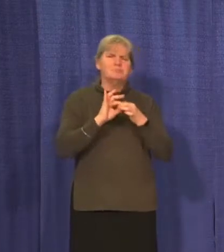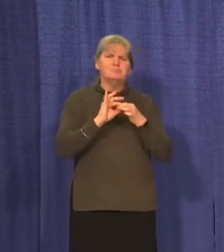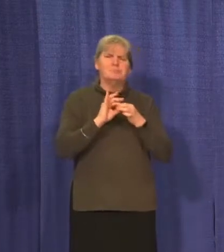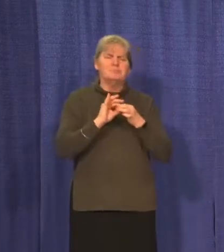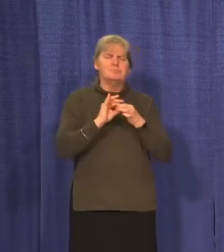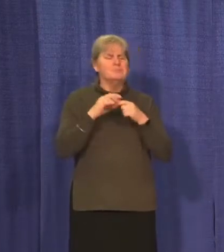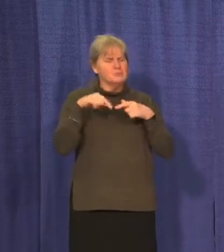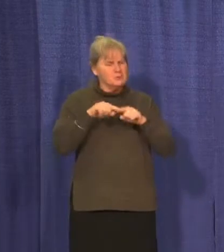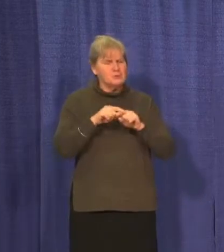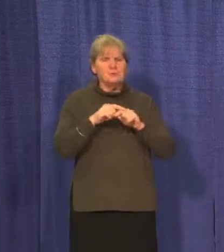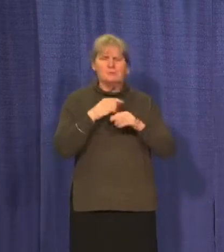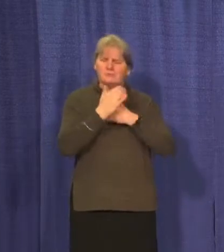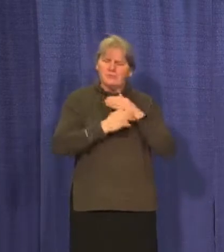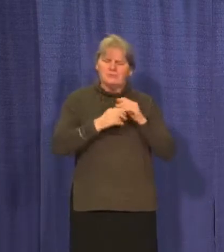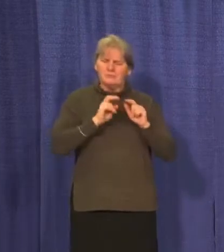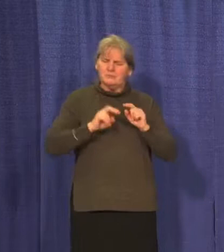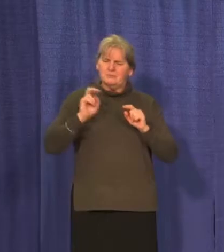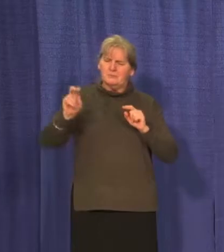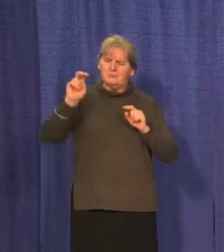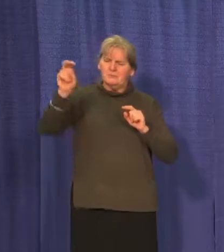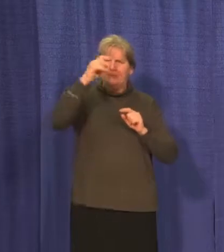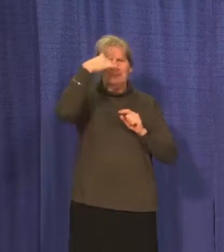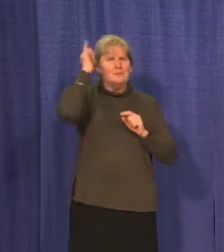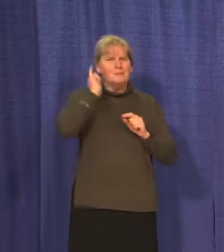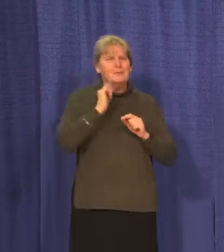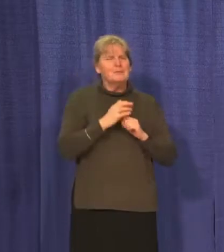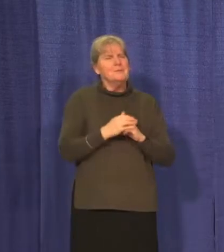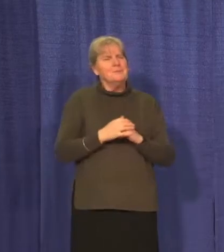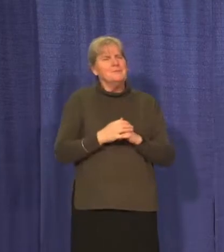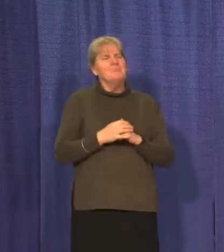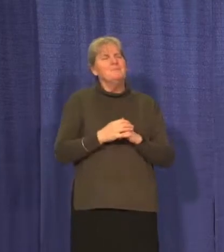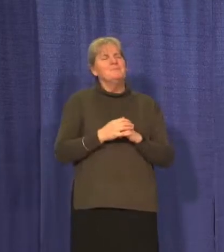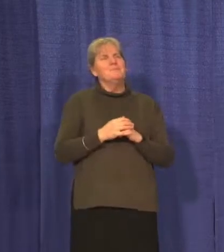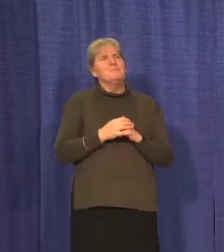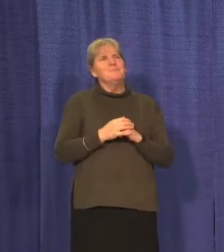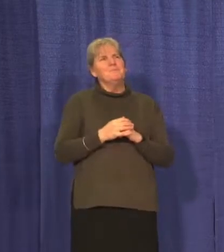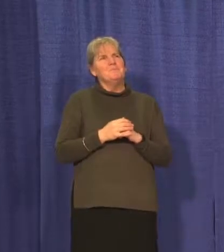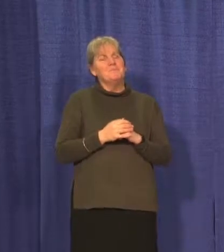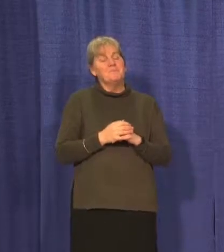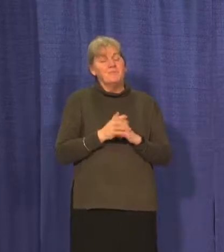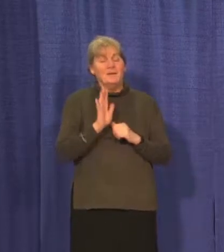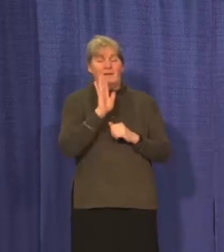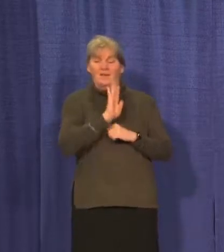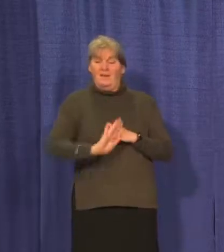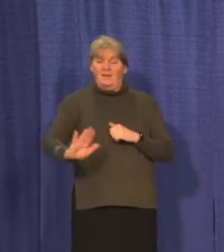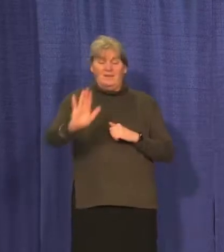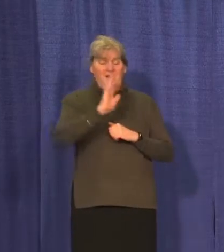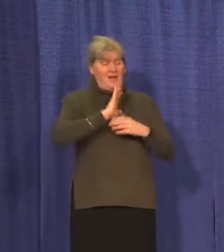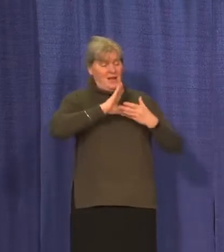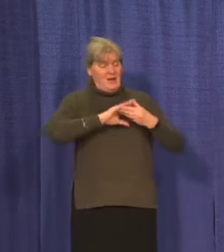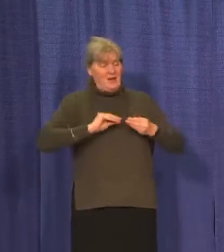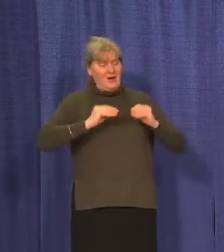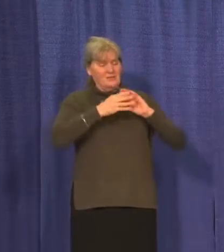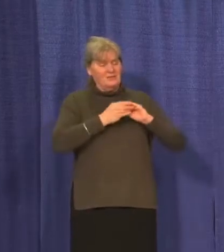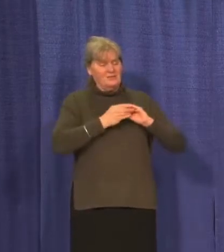bond as they continue to visit communities across the territory. It is these stories we need to